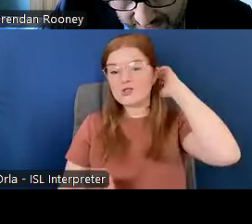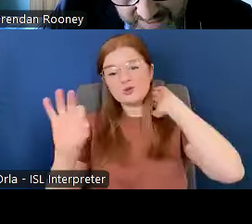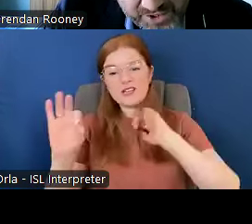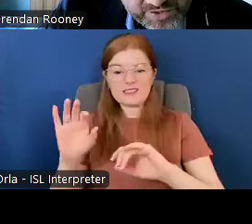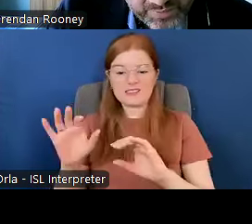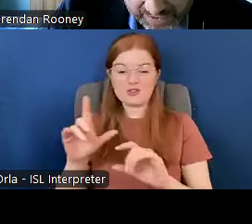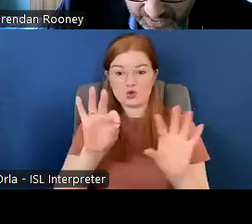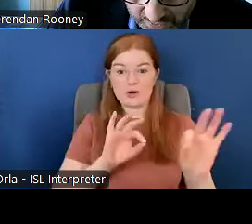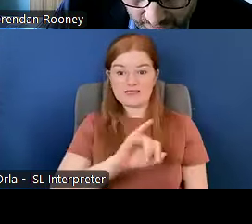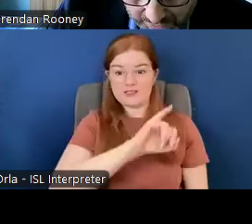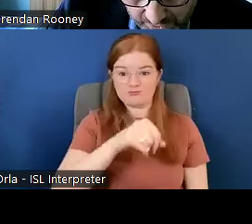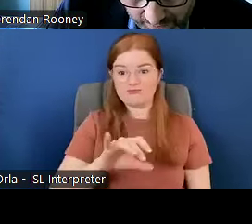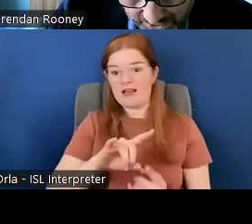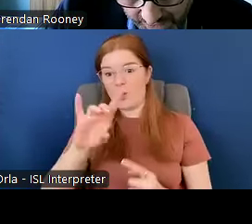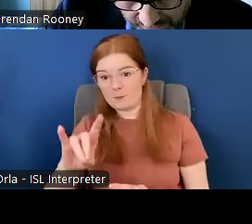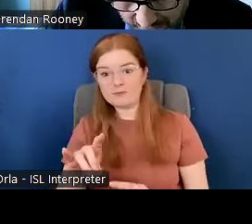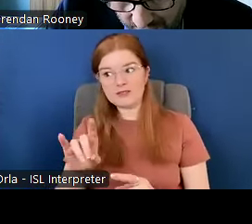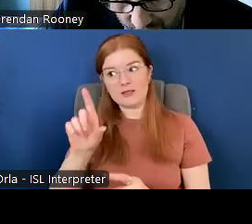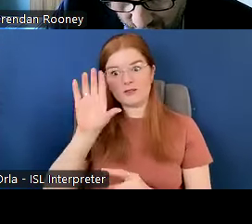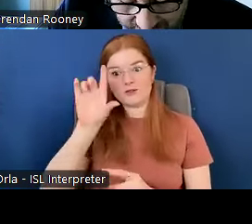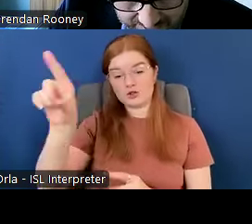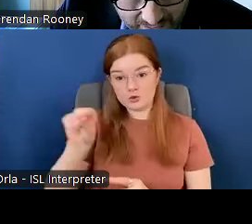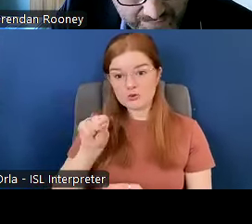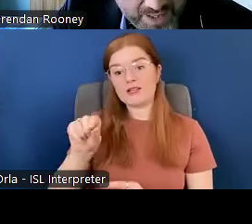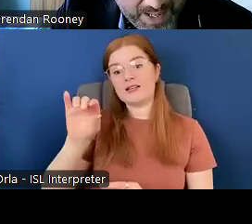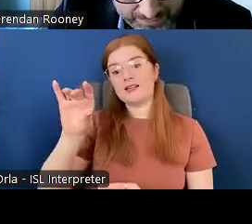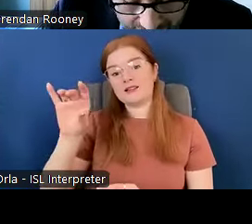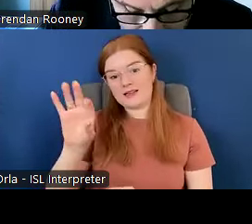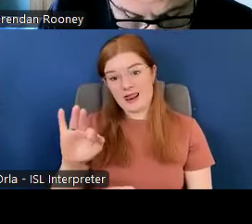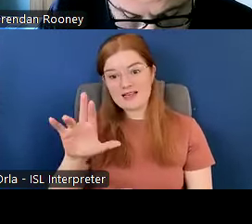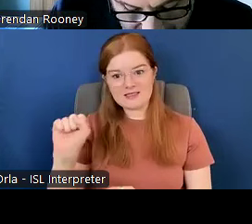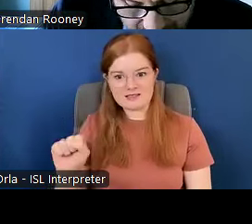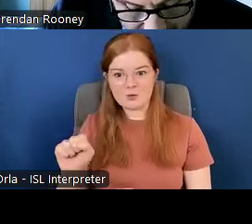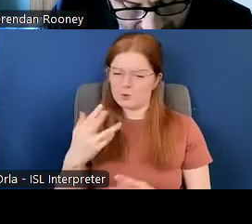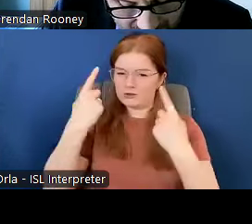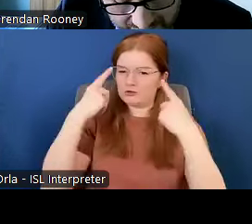and decision to pursue pure abstraction was itself a maverick move. Even in Paris,